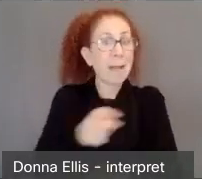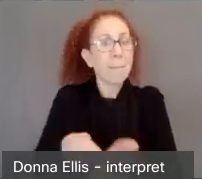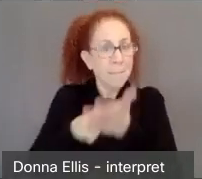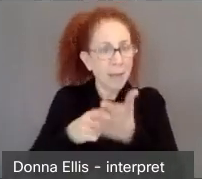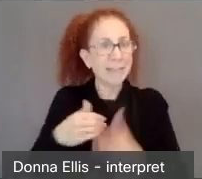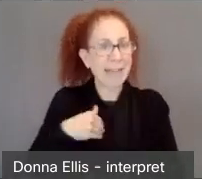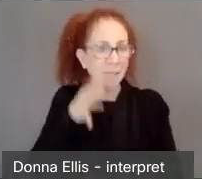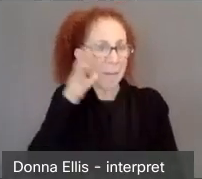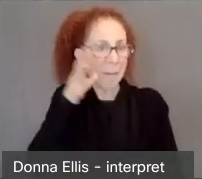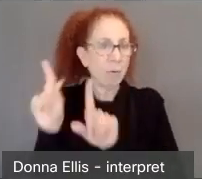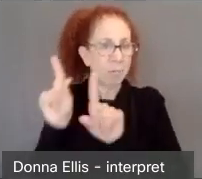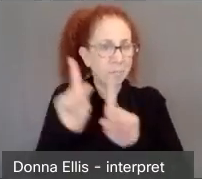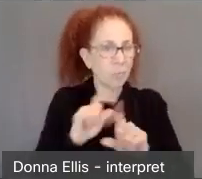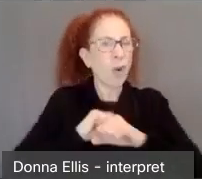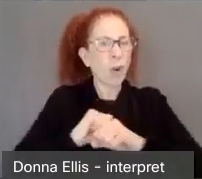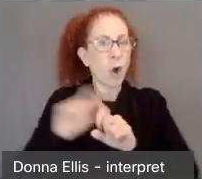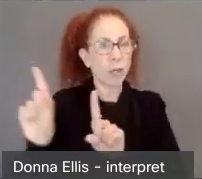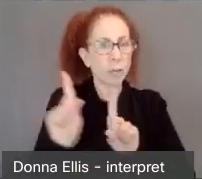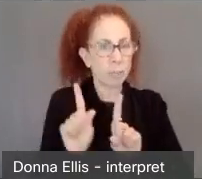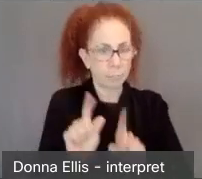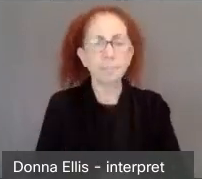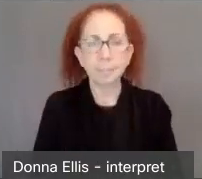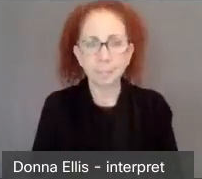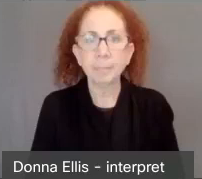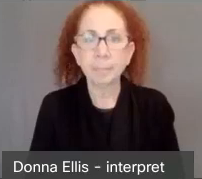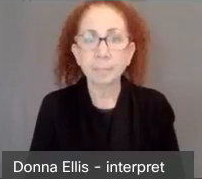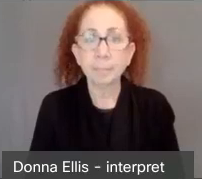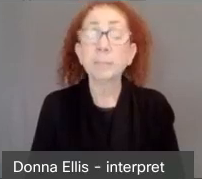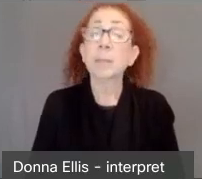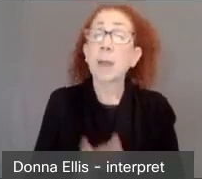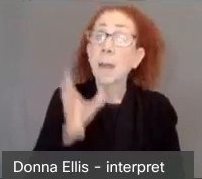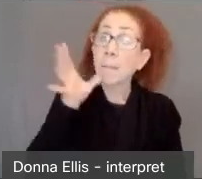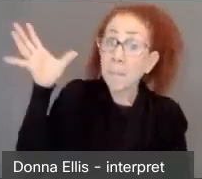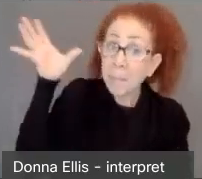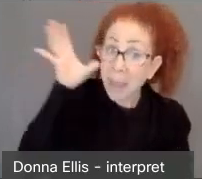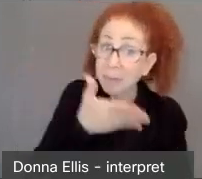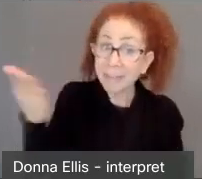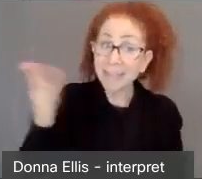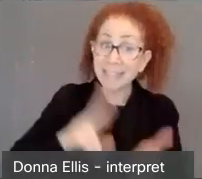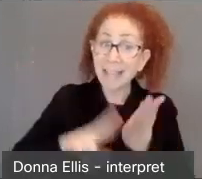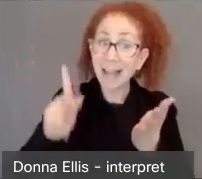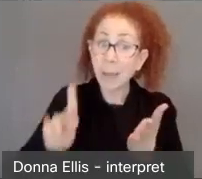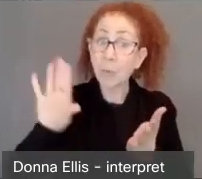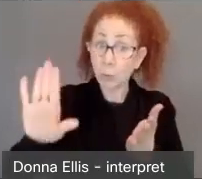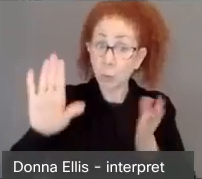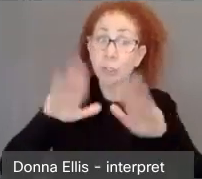parent or guardian. To all the parents who are signing up your child to get vaccinated,